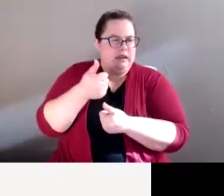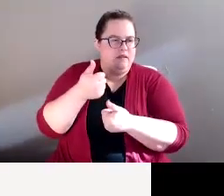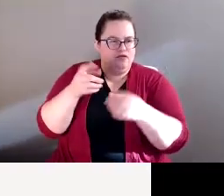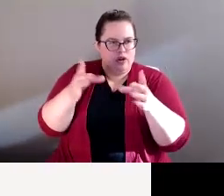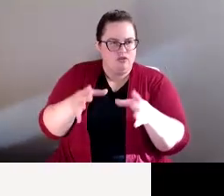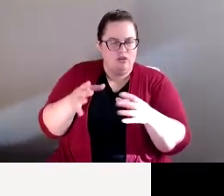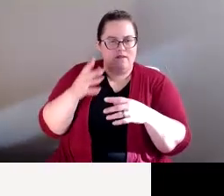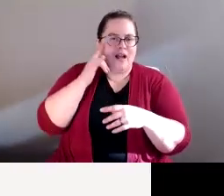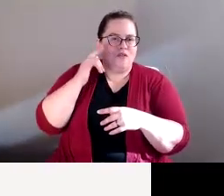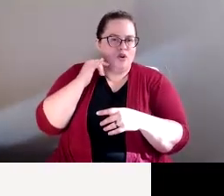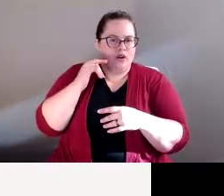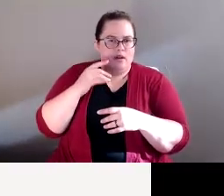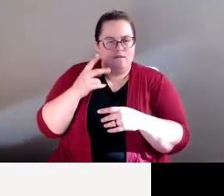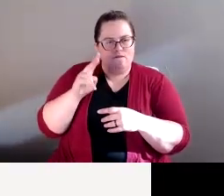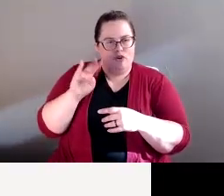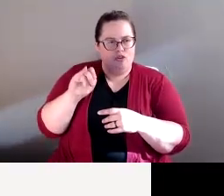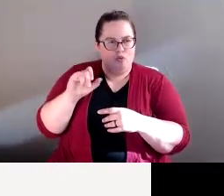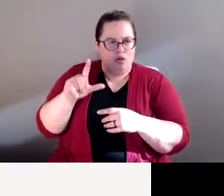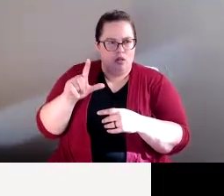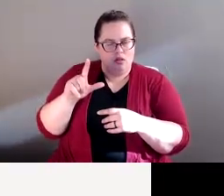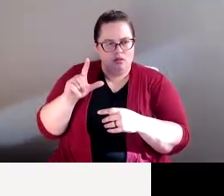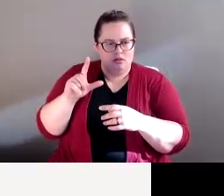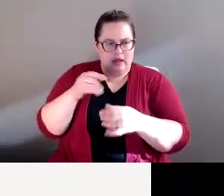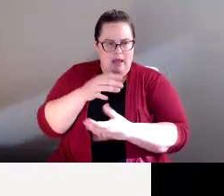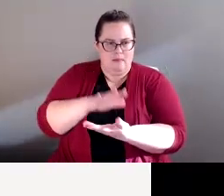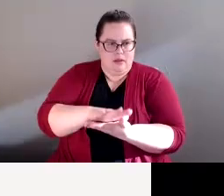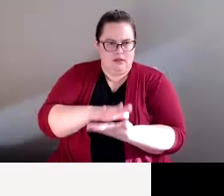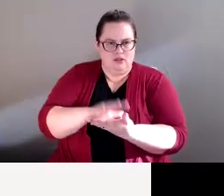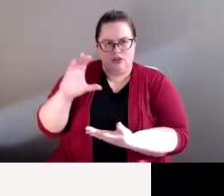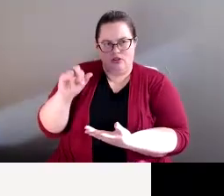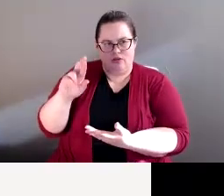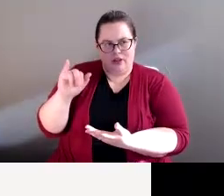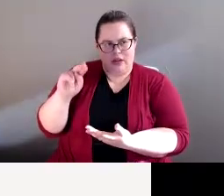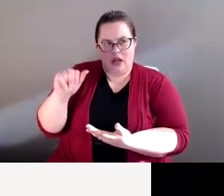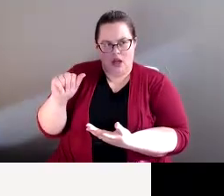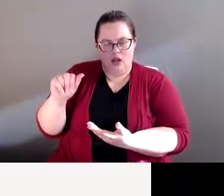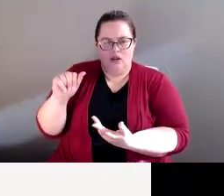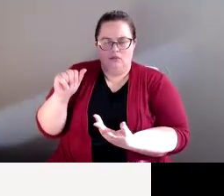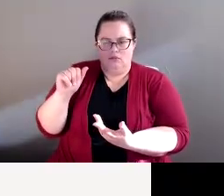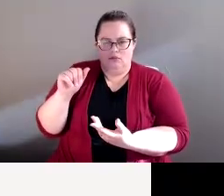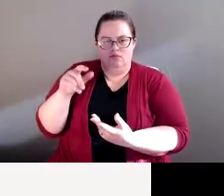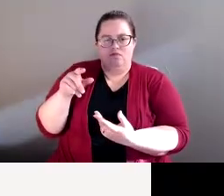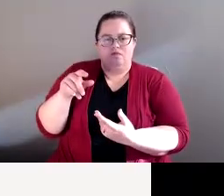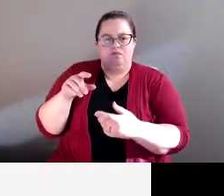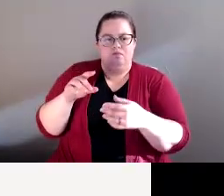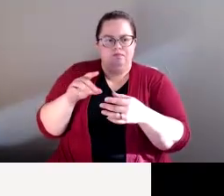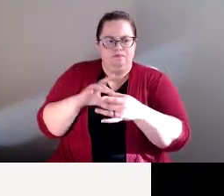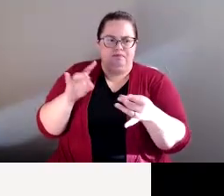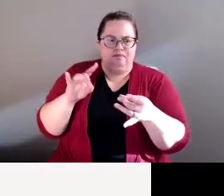Marina Aminy, she sent out an email, to all of the core members and to other,